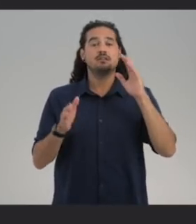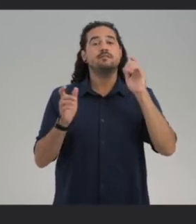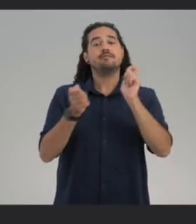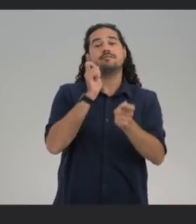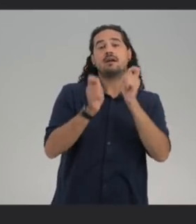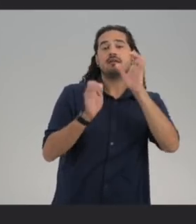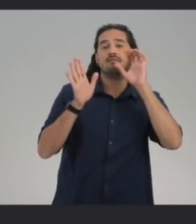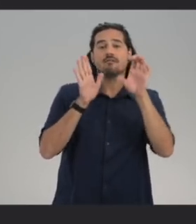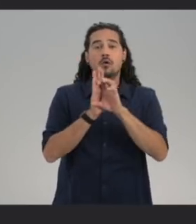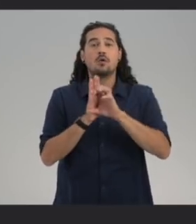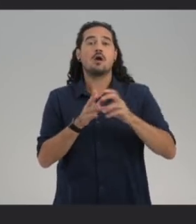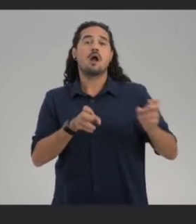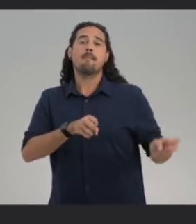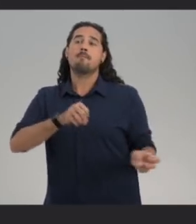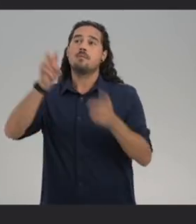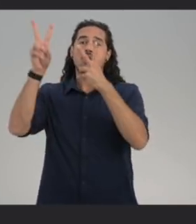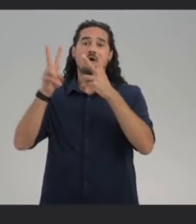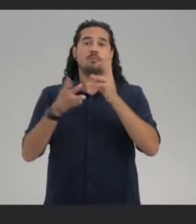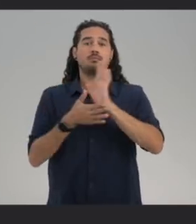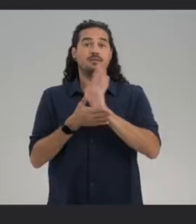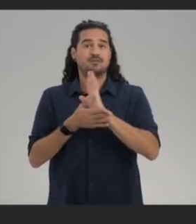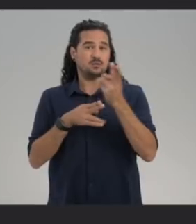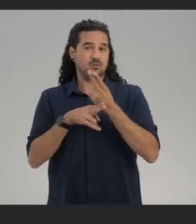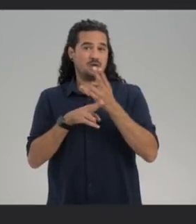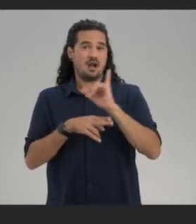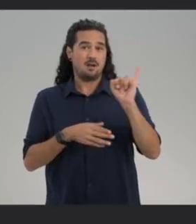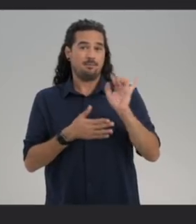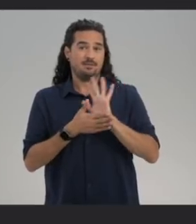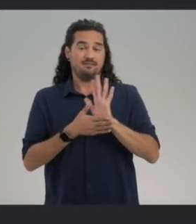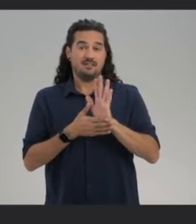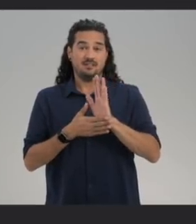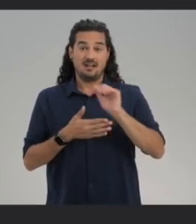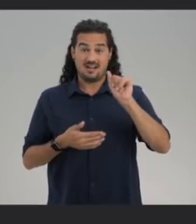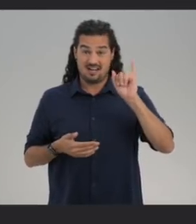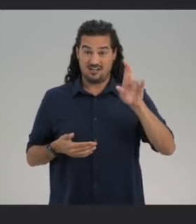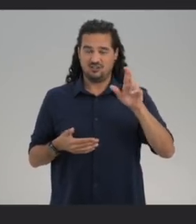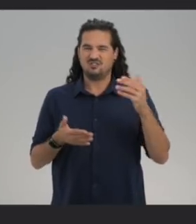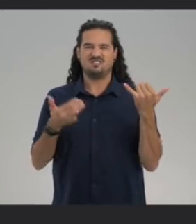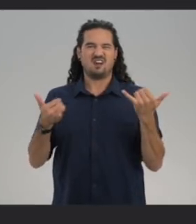or exporting a video for the web with iMovie, the new Air blazes right through it.